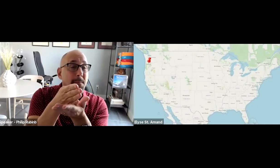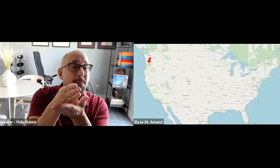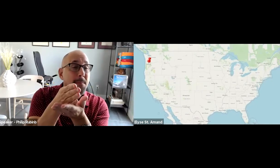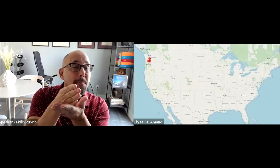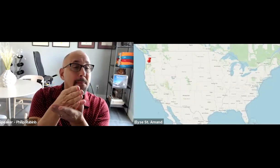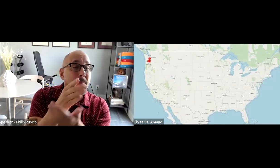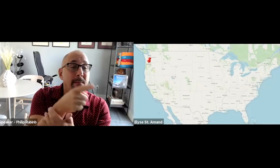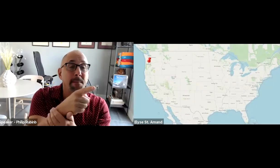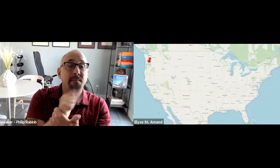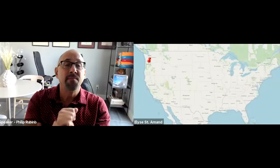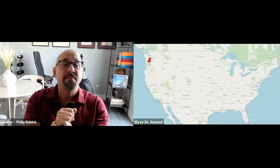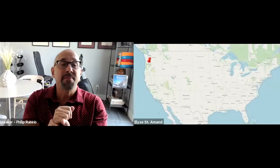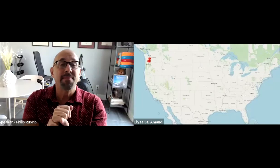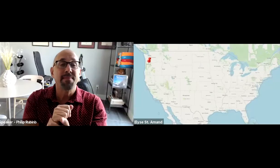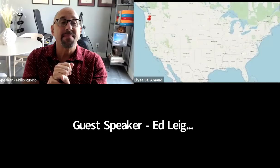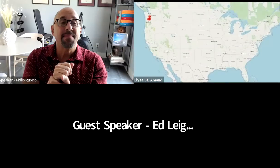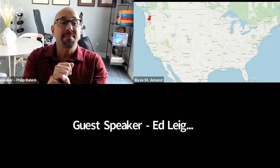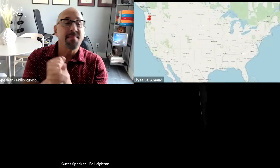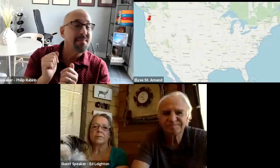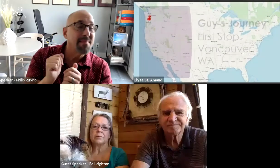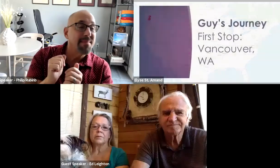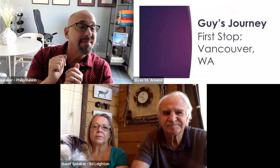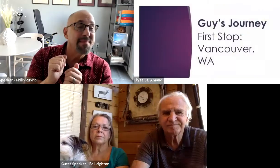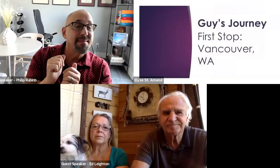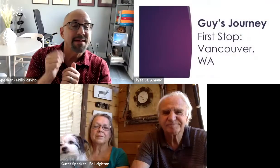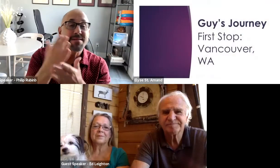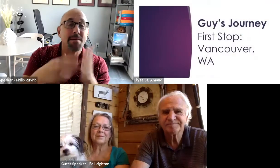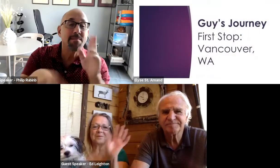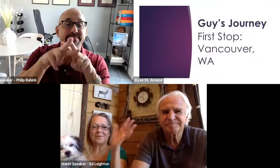Vancouver, Washington is our first stop on the journey.